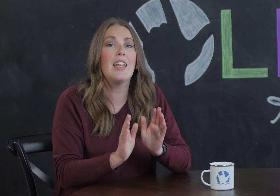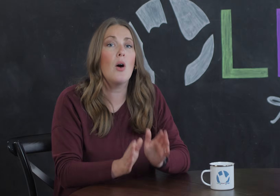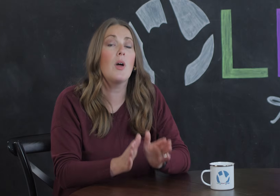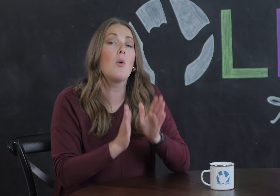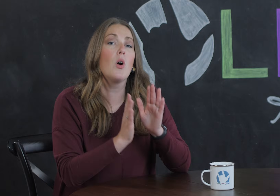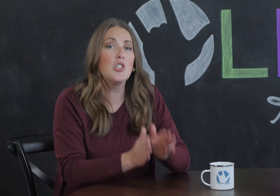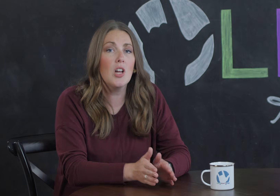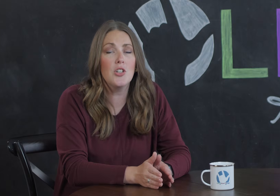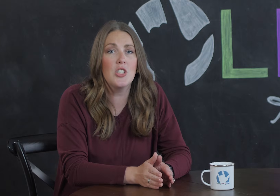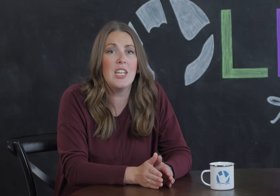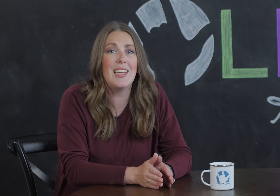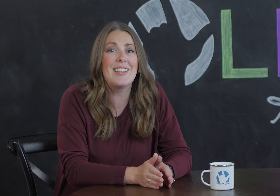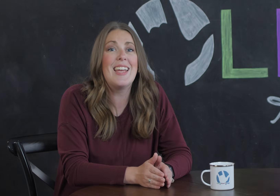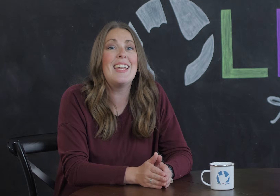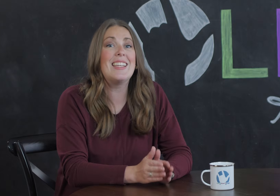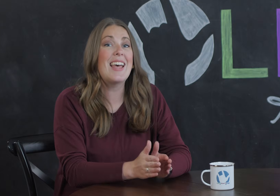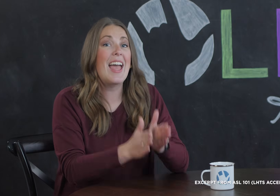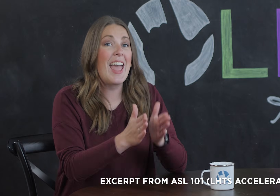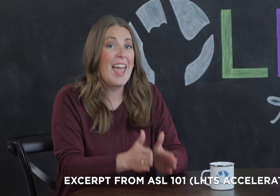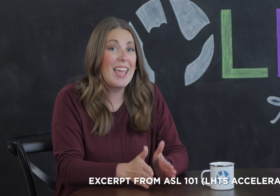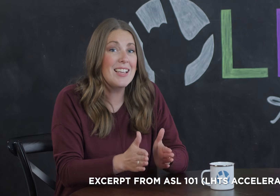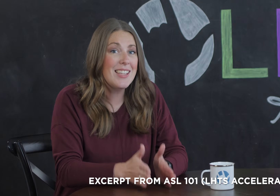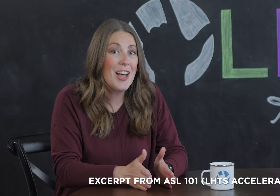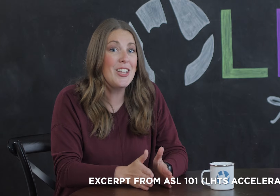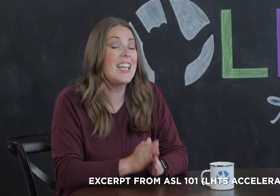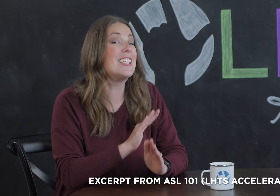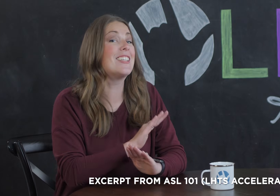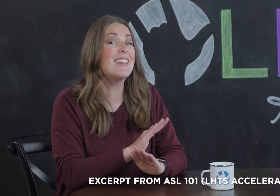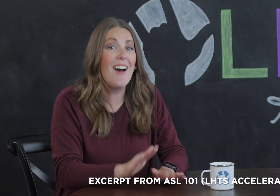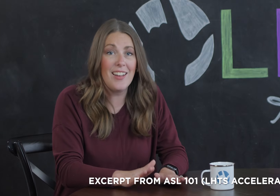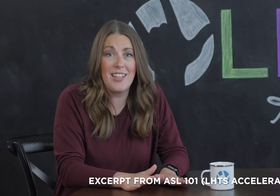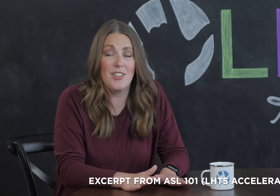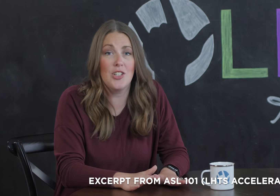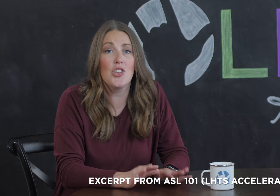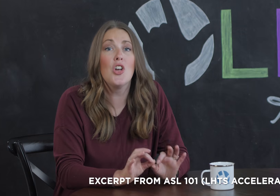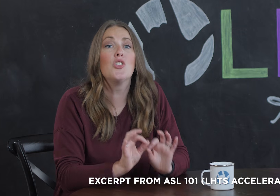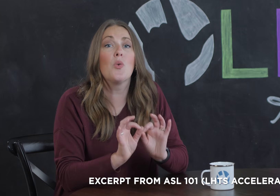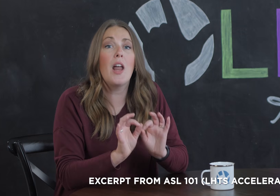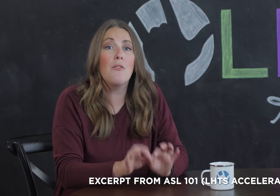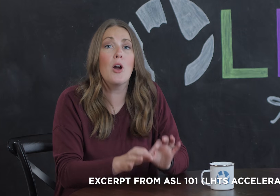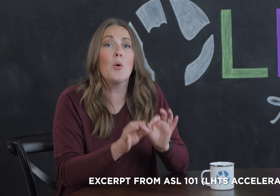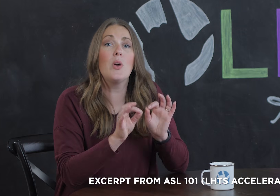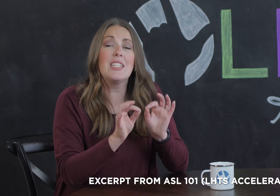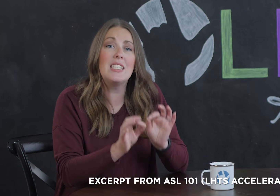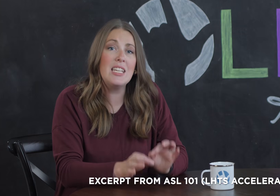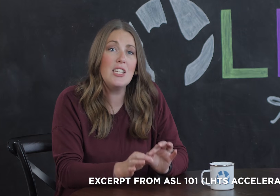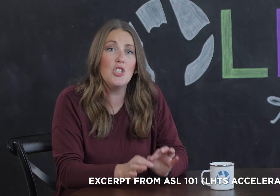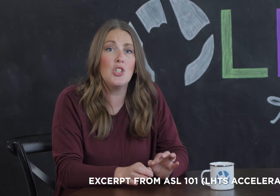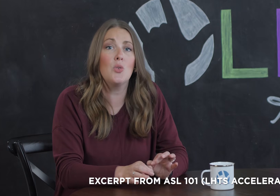Now what I want you to understand is that ASL is not English, so whenever I'm going to teach you